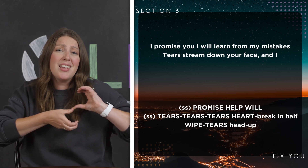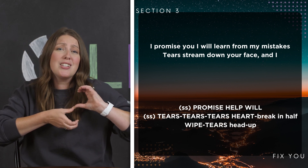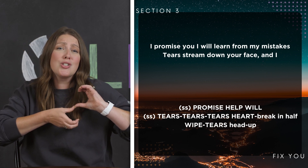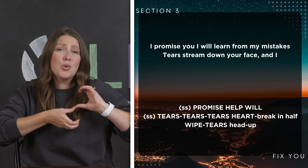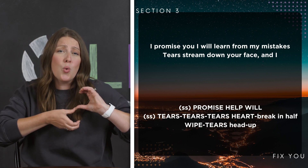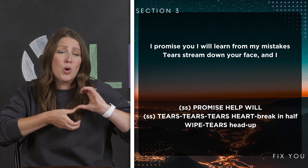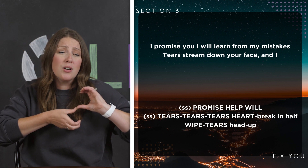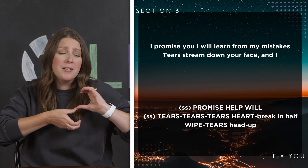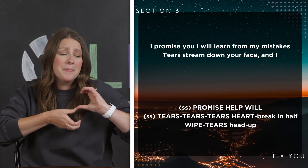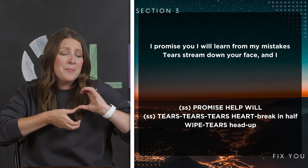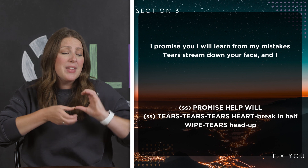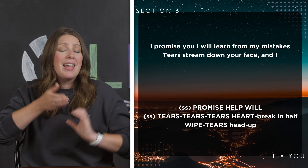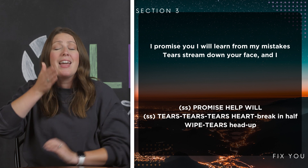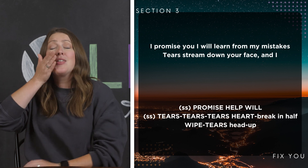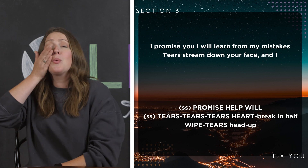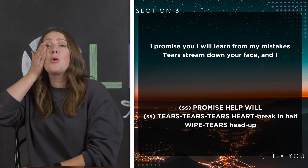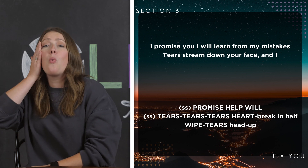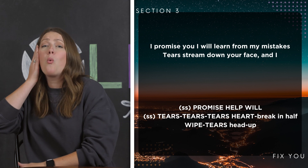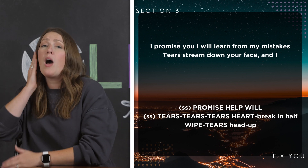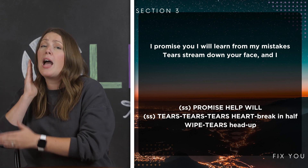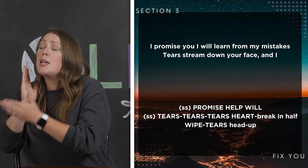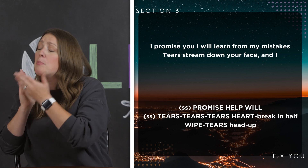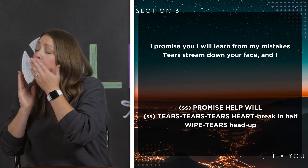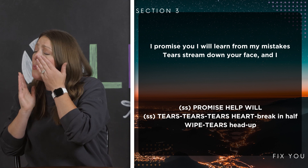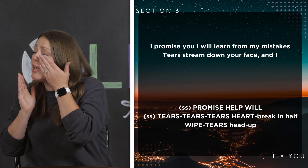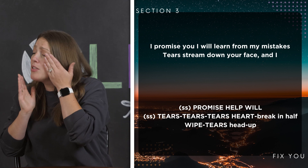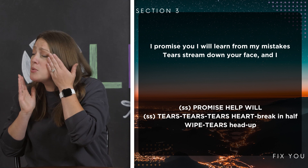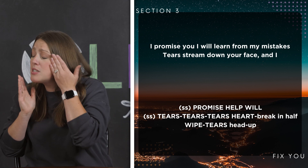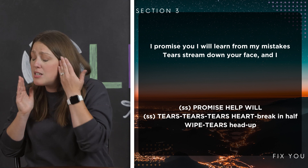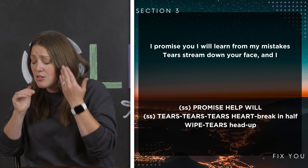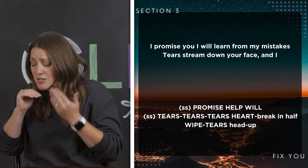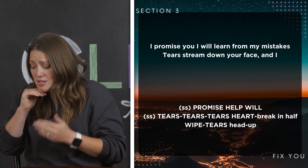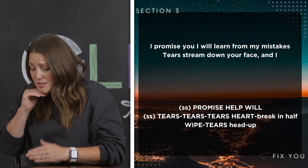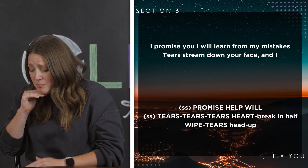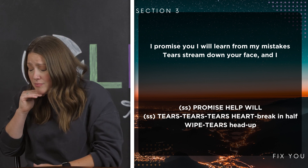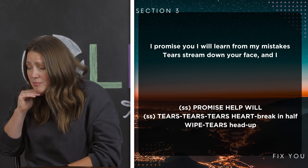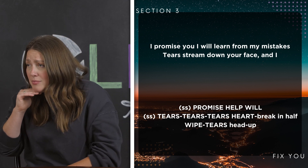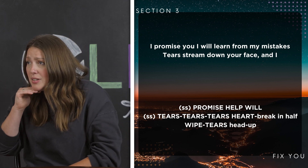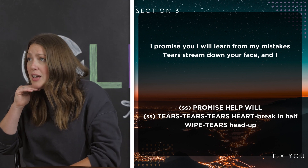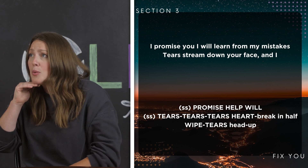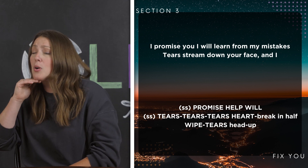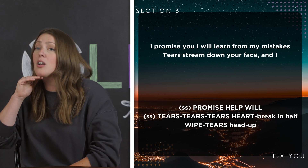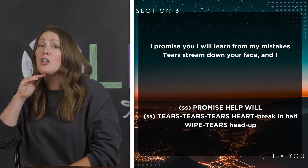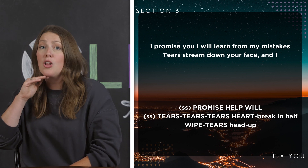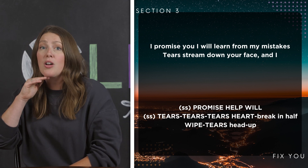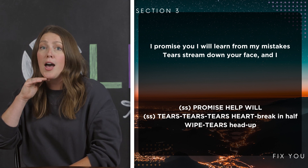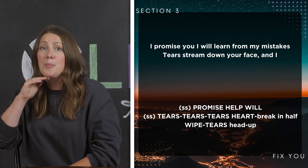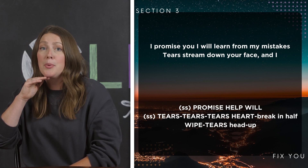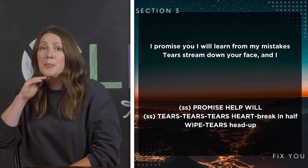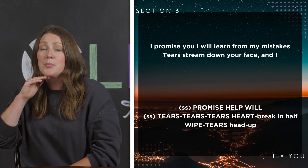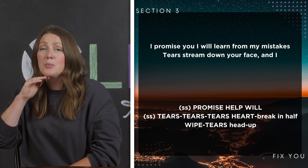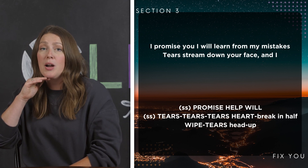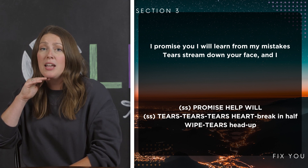It's torn. And then we're going to wipe away those tears. And we're going to look up. Right.